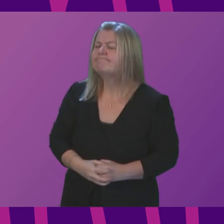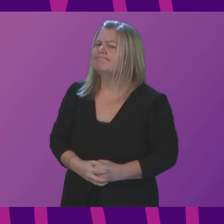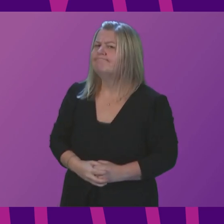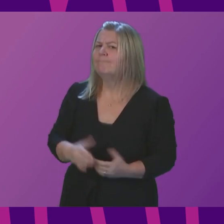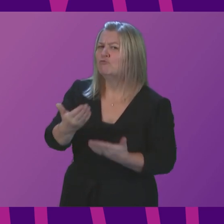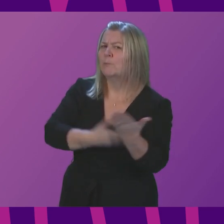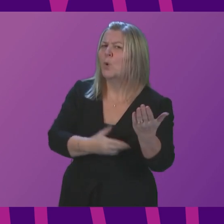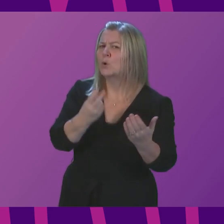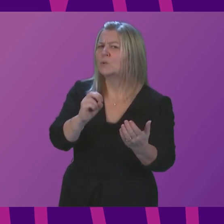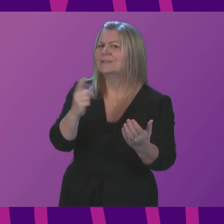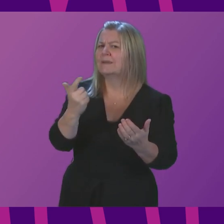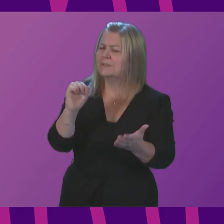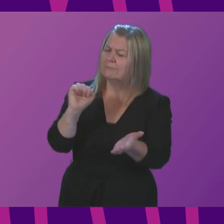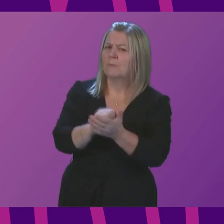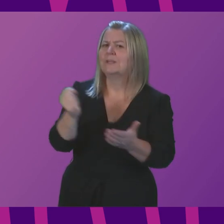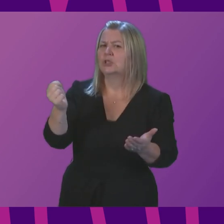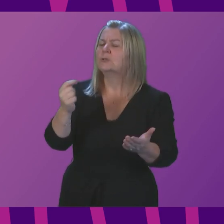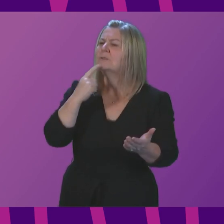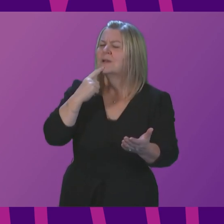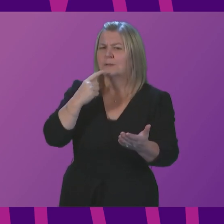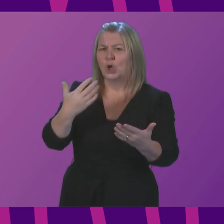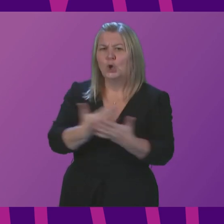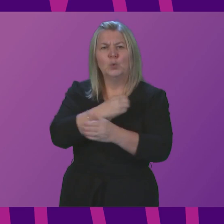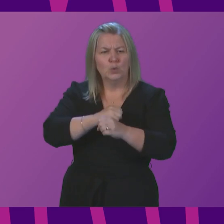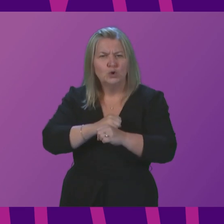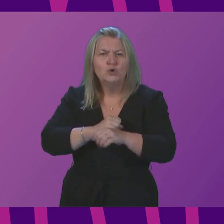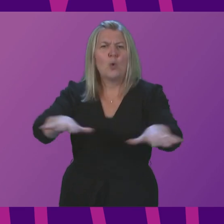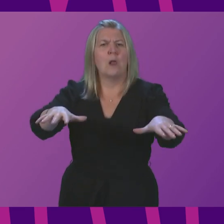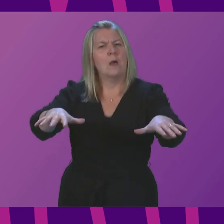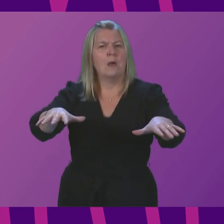continued opposition to new nuclear power stations under current technologies. Significant